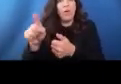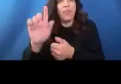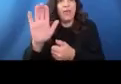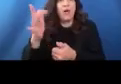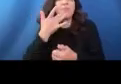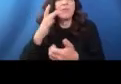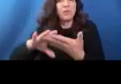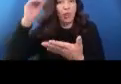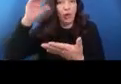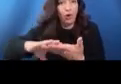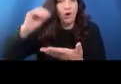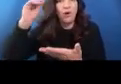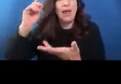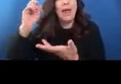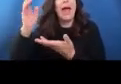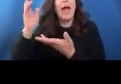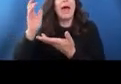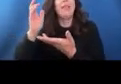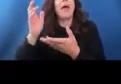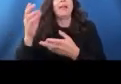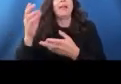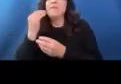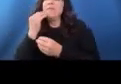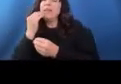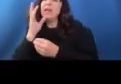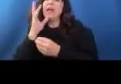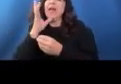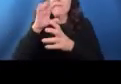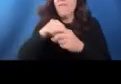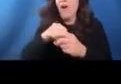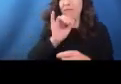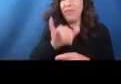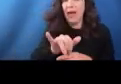and bring feeding into that. So I had no set plan of how I was